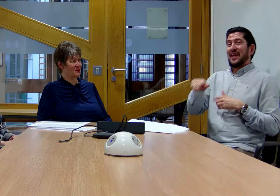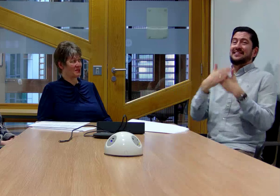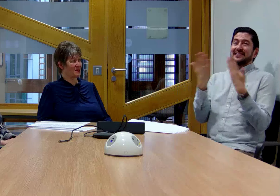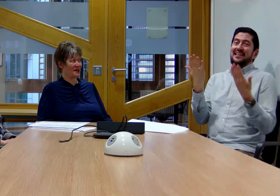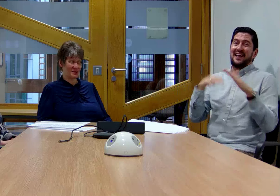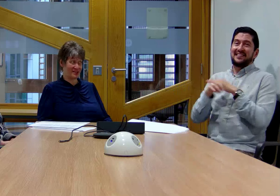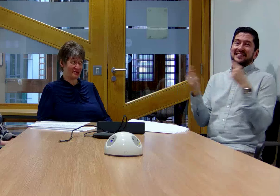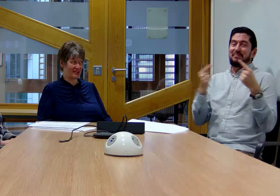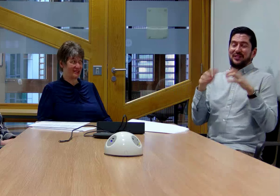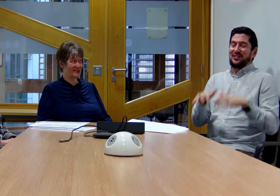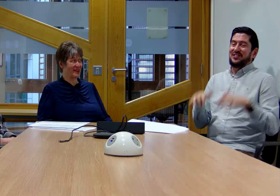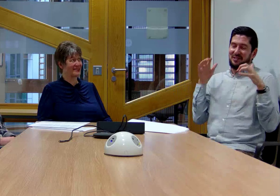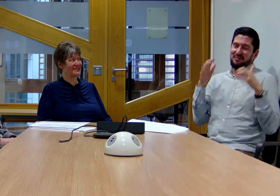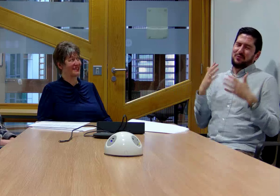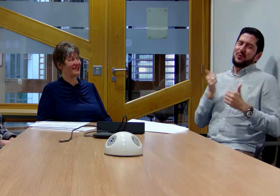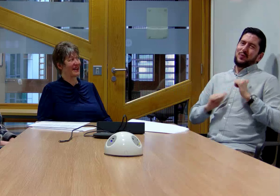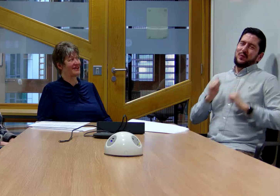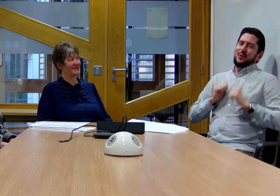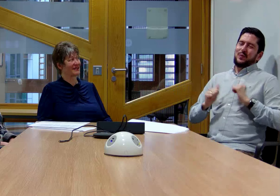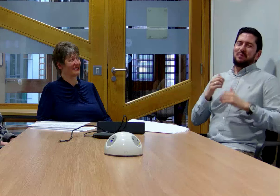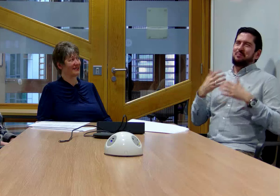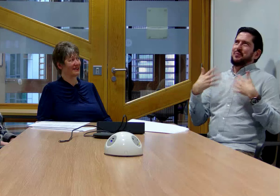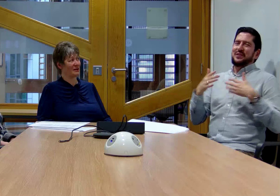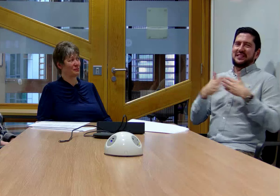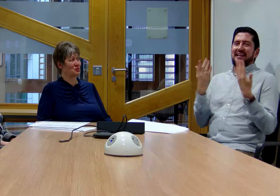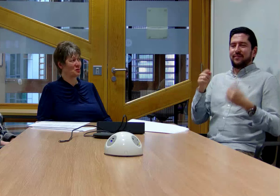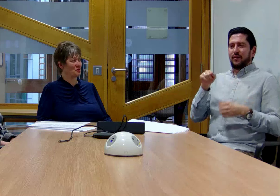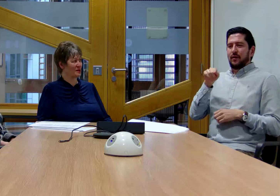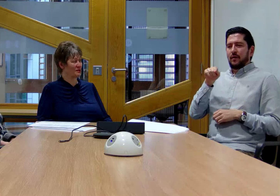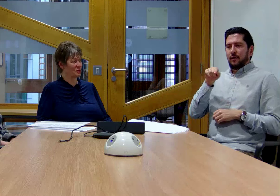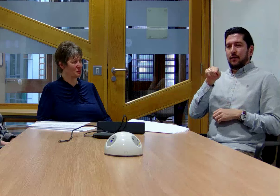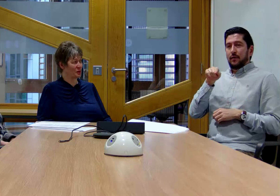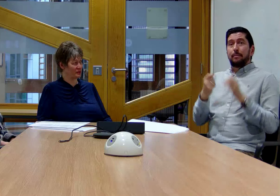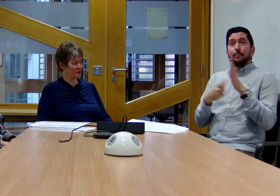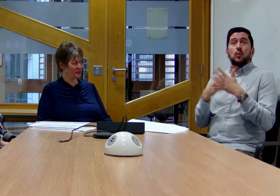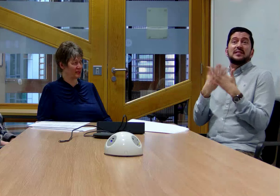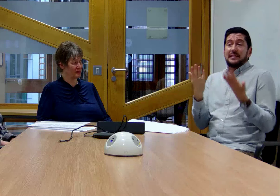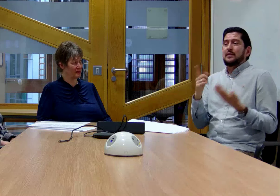And it was actually passed in this Parliament. I was actually there that day in the gallery.